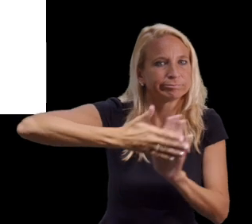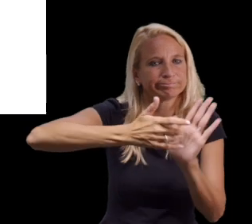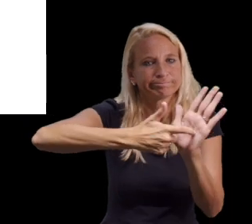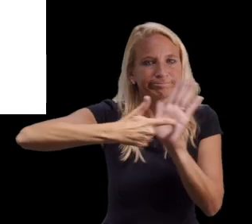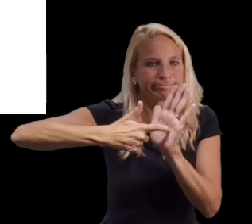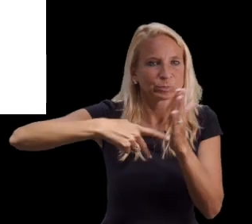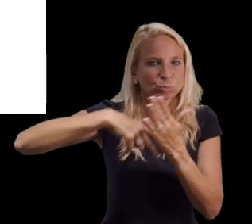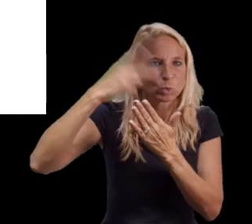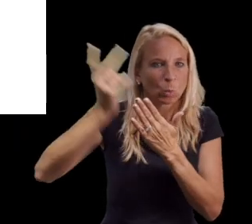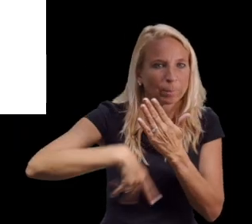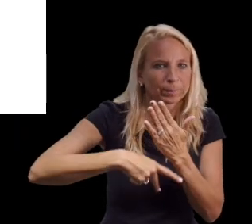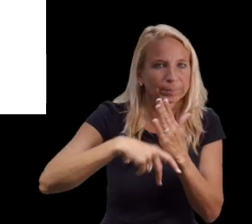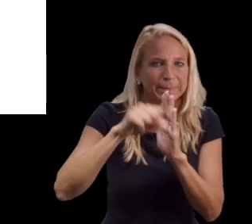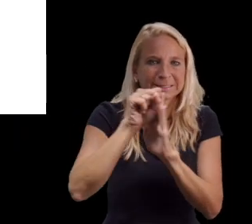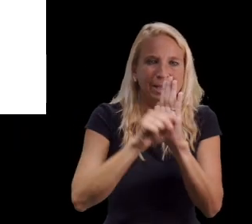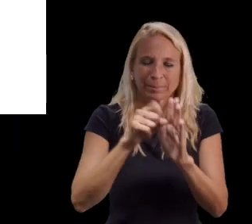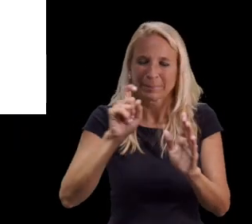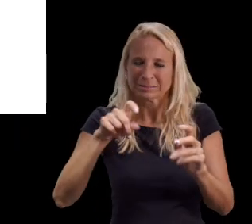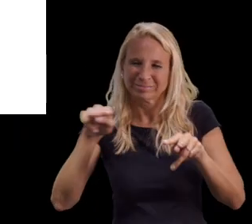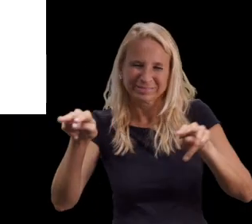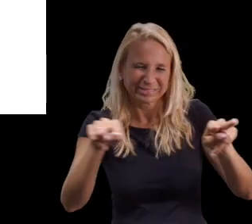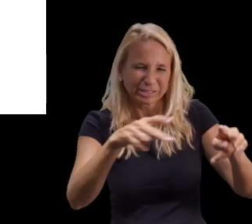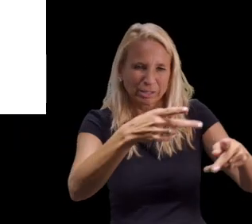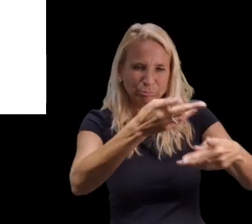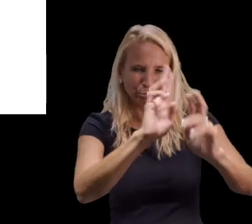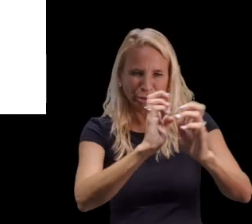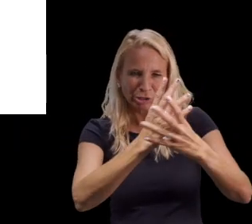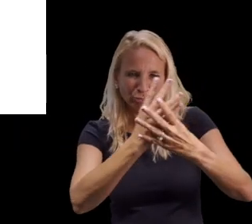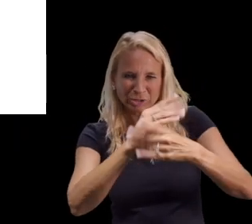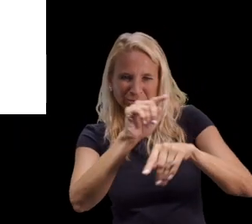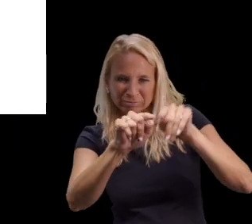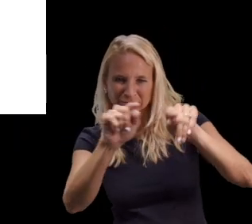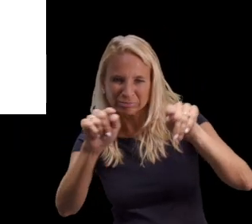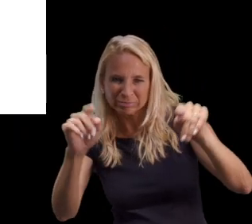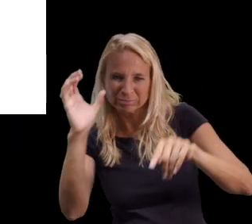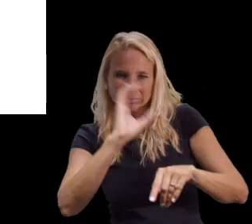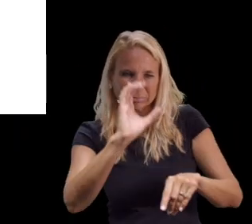that requires all states to pre-screen individuals seeking admission